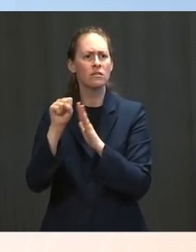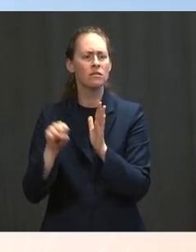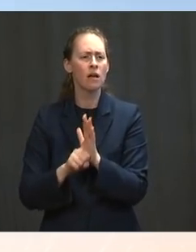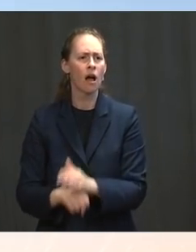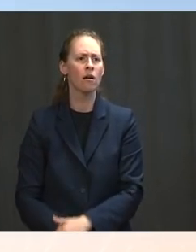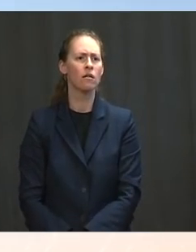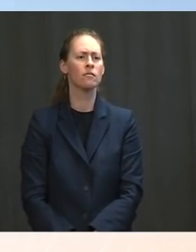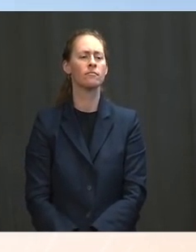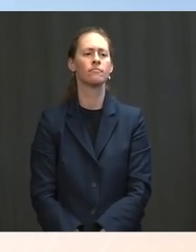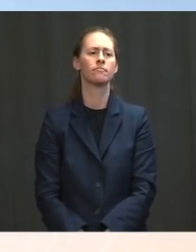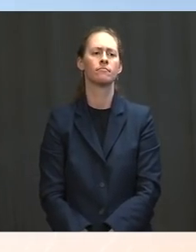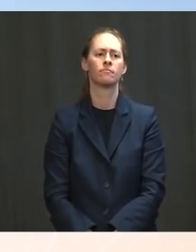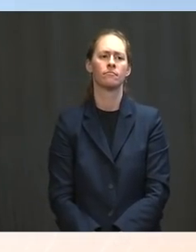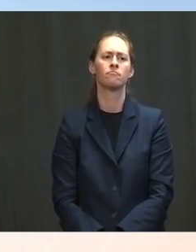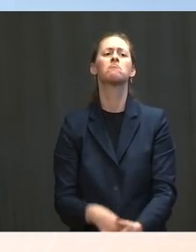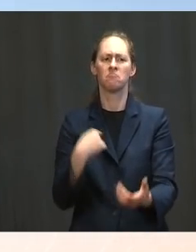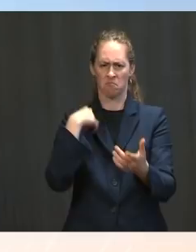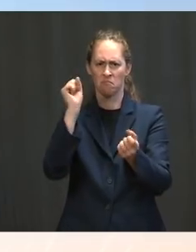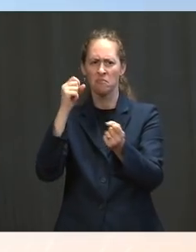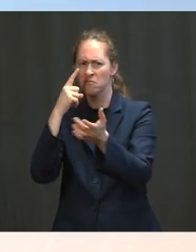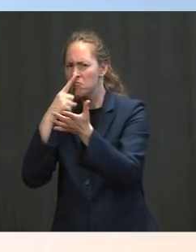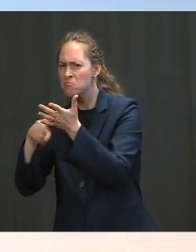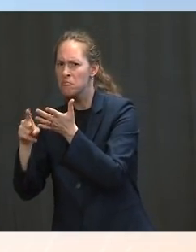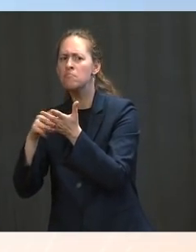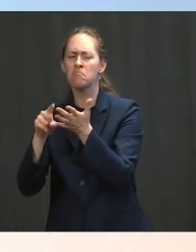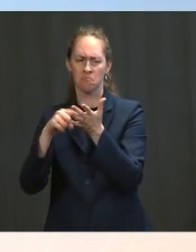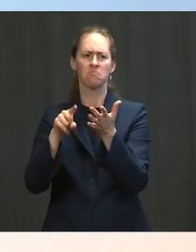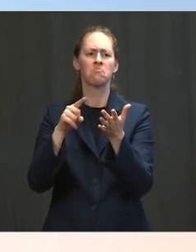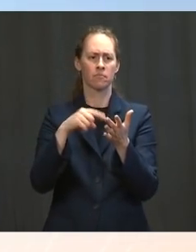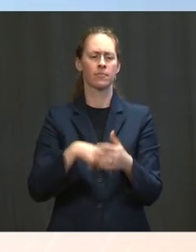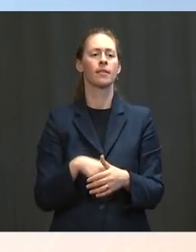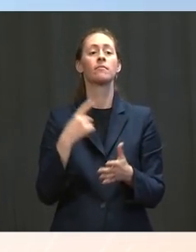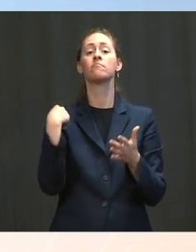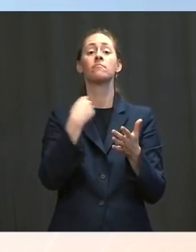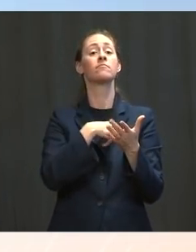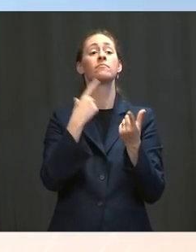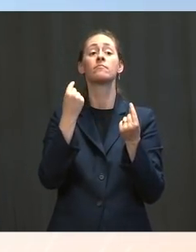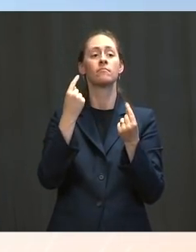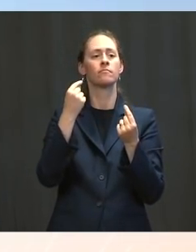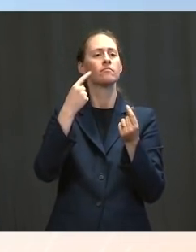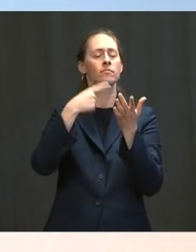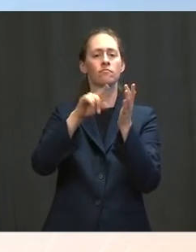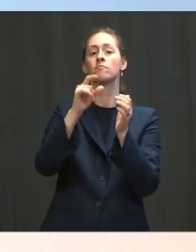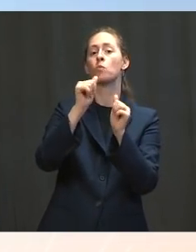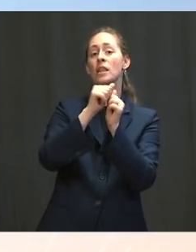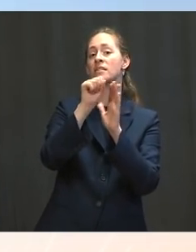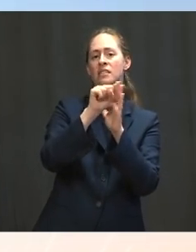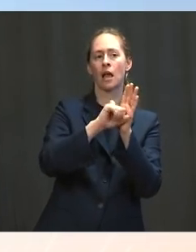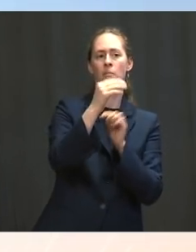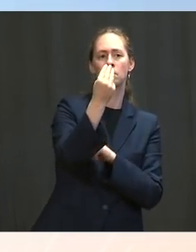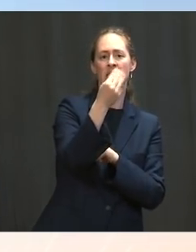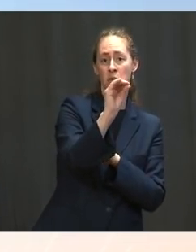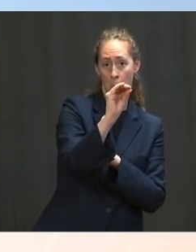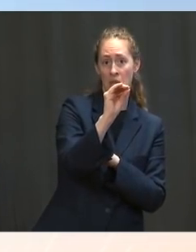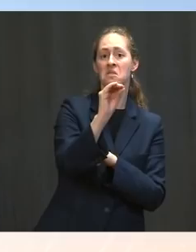I provided an update last week that we were in touch with Missouri about possibly sending some teams there.